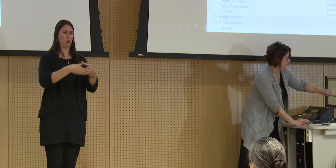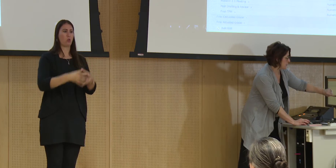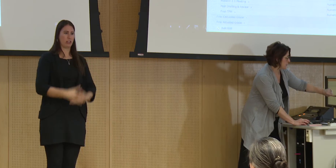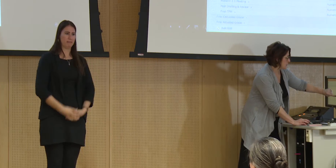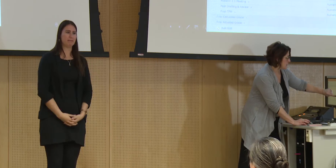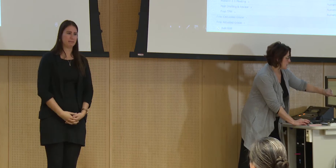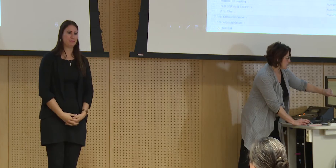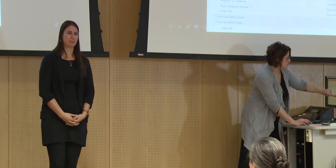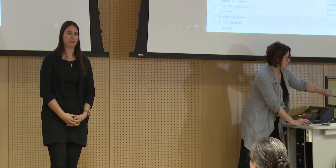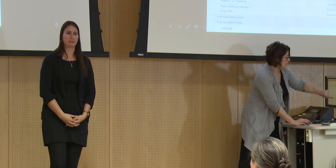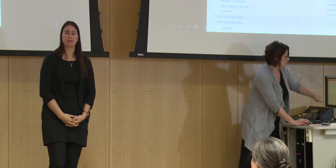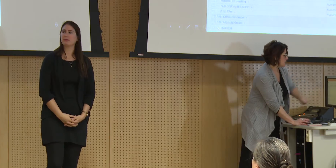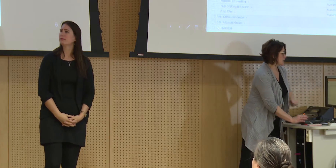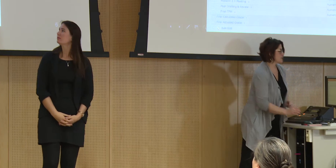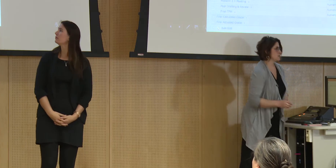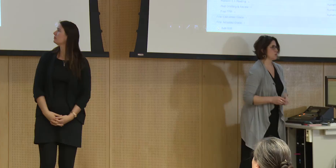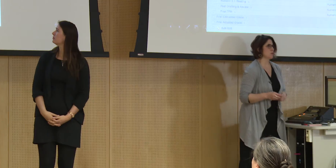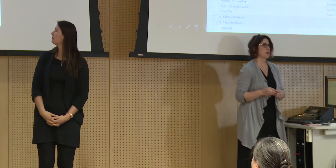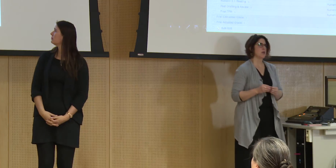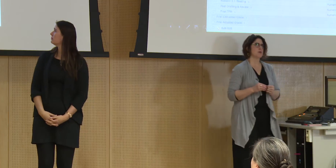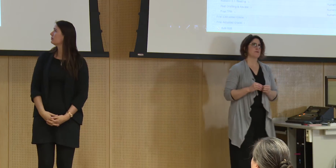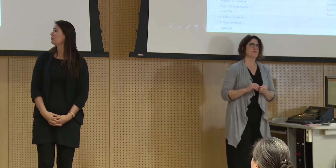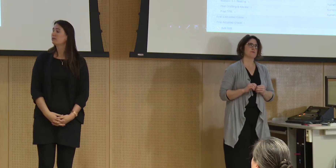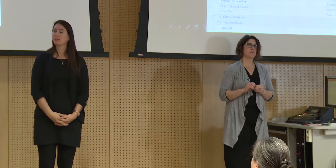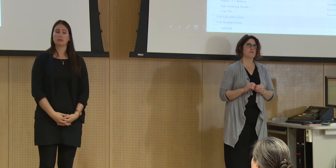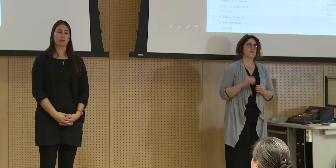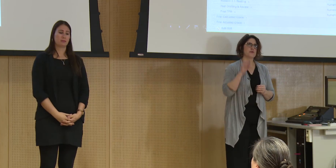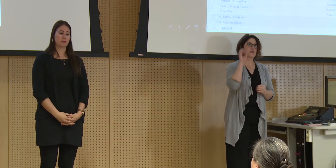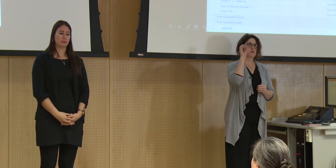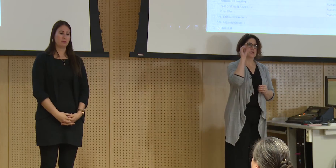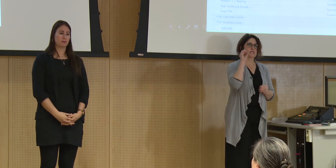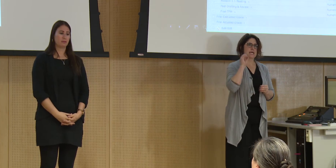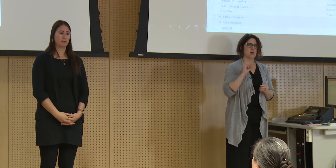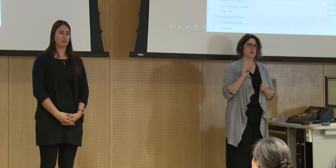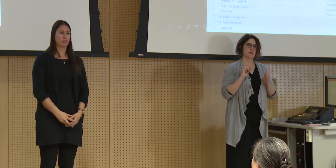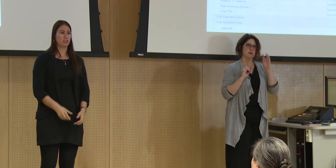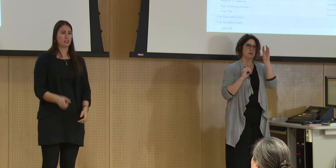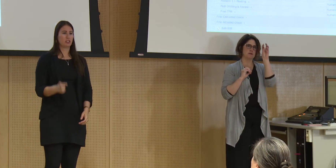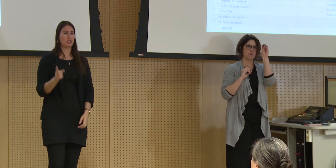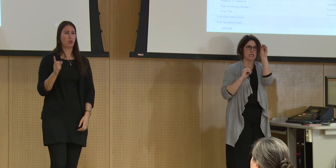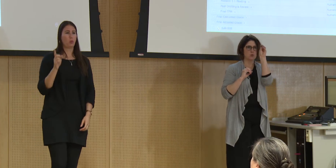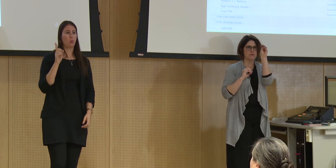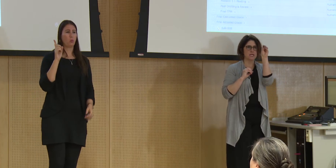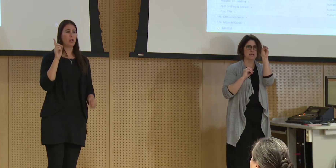So it kind of lets you further break down the value of an item,